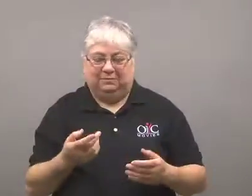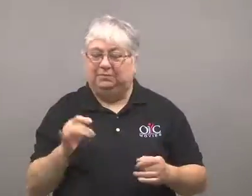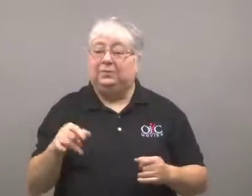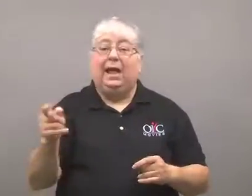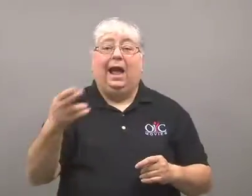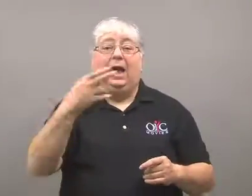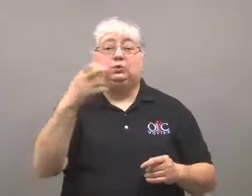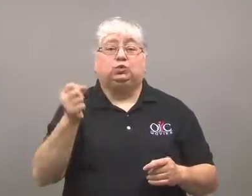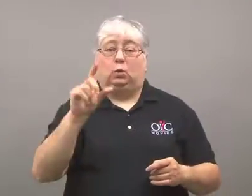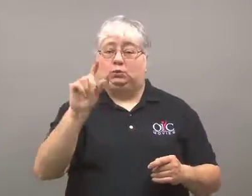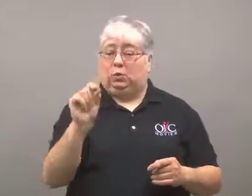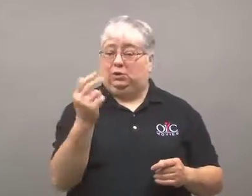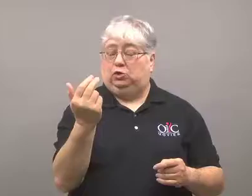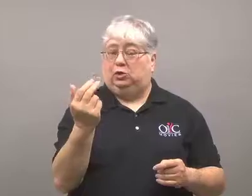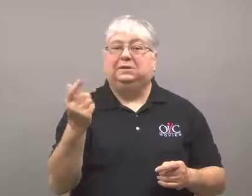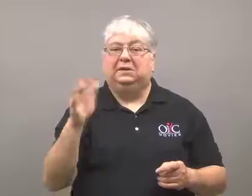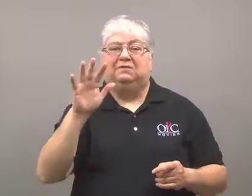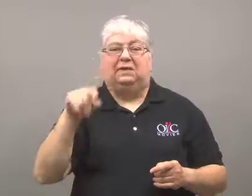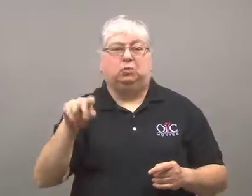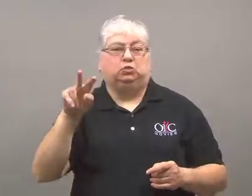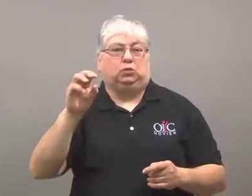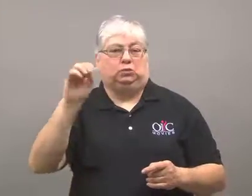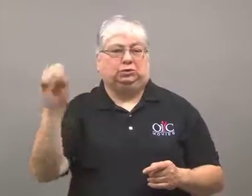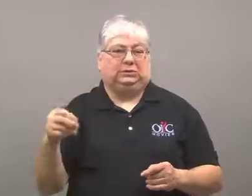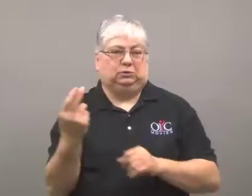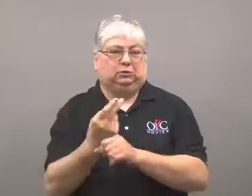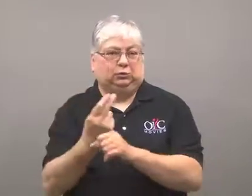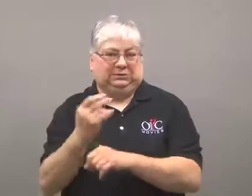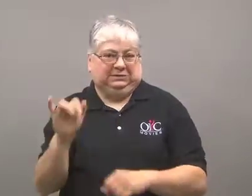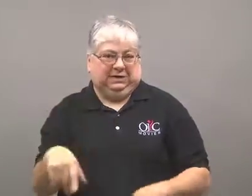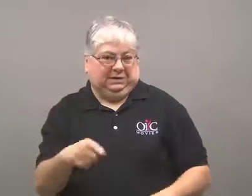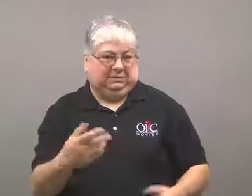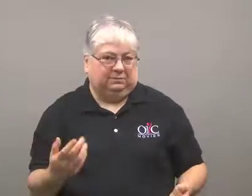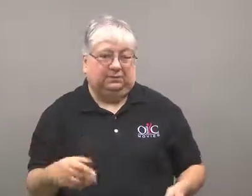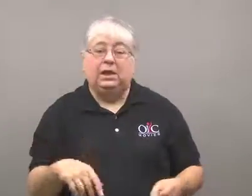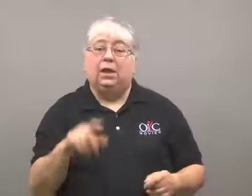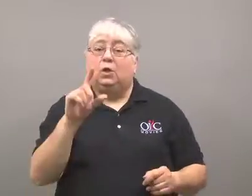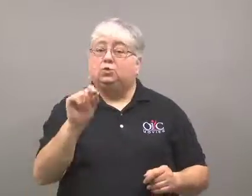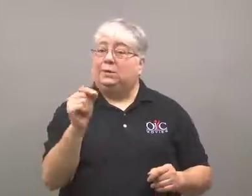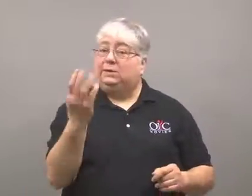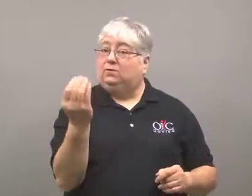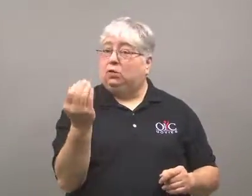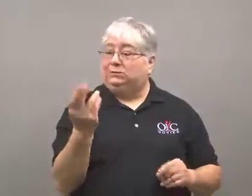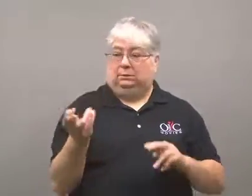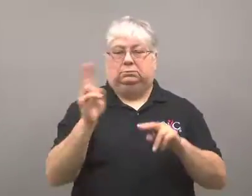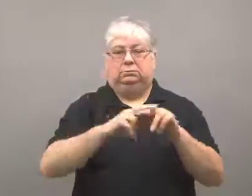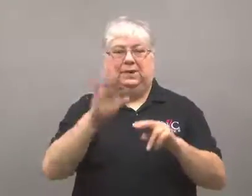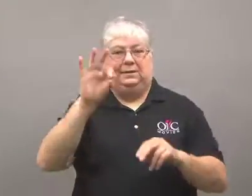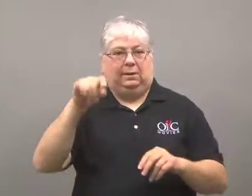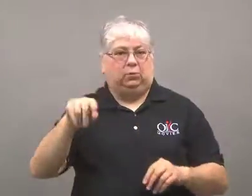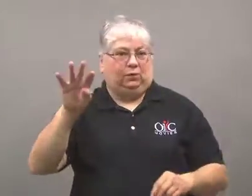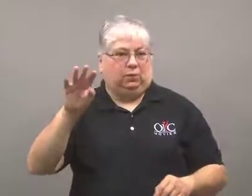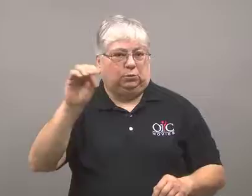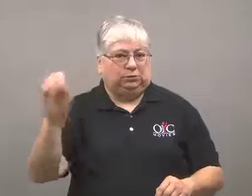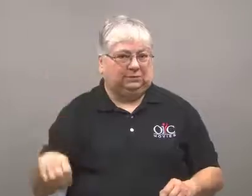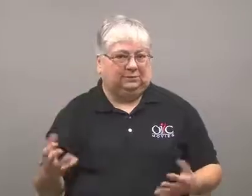Among high school students in 2013, 5.2% used a hookah. That percentage went up to 9.4% in 2014.